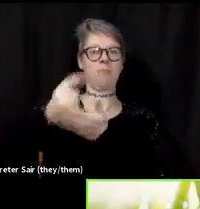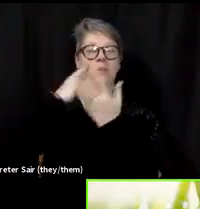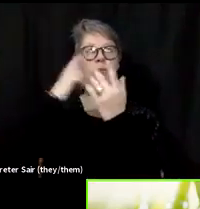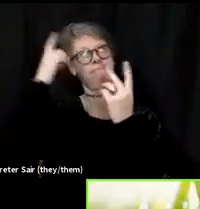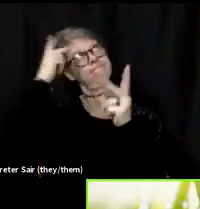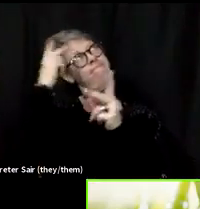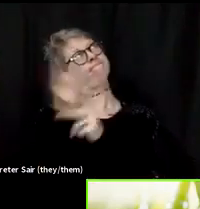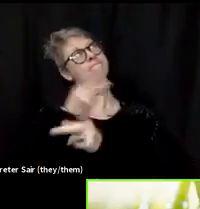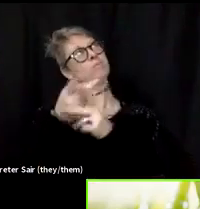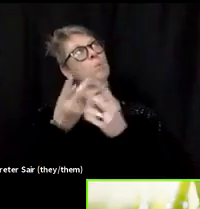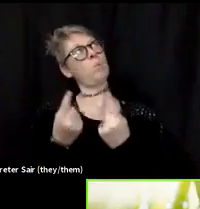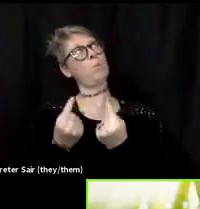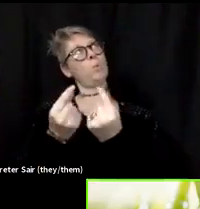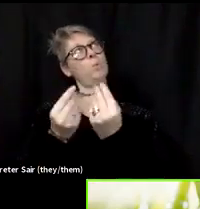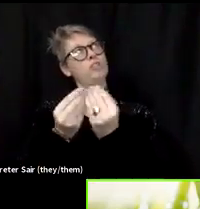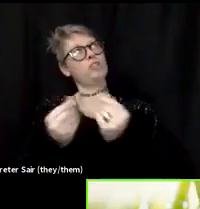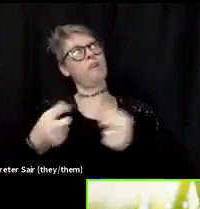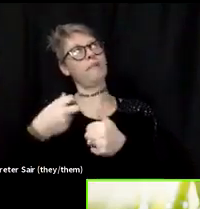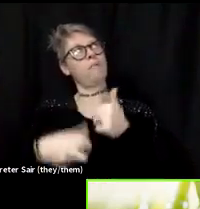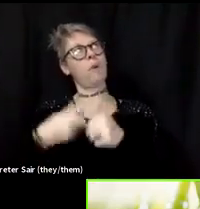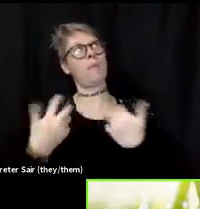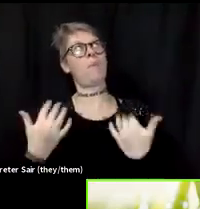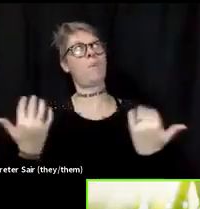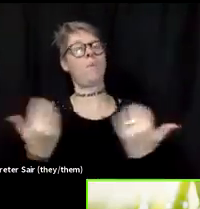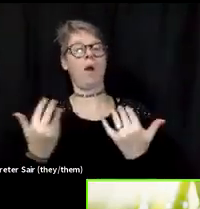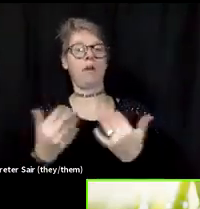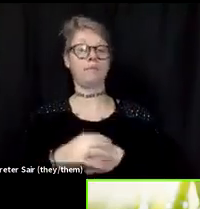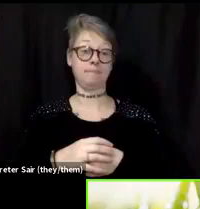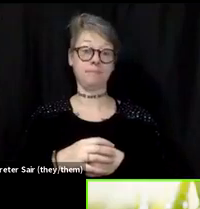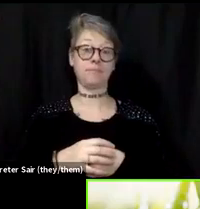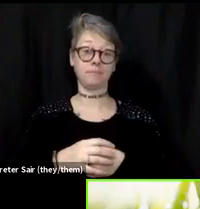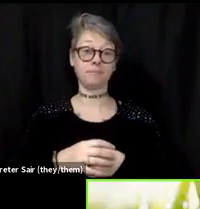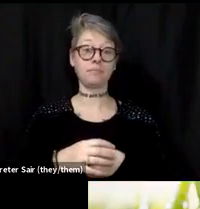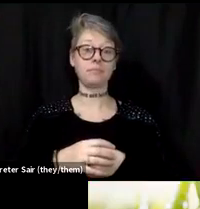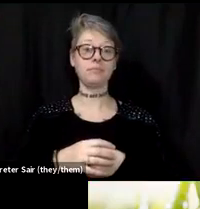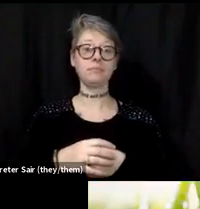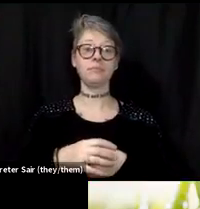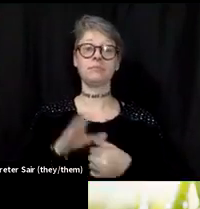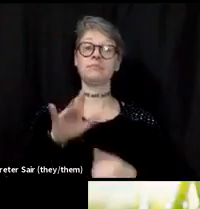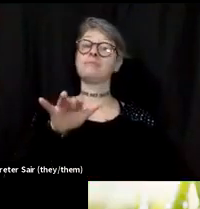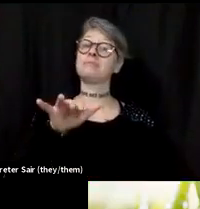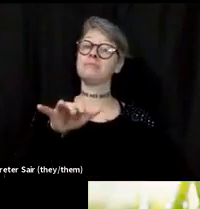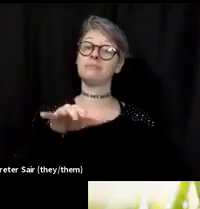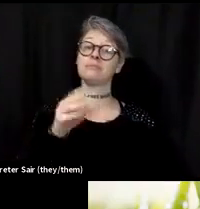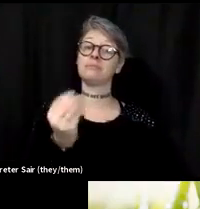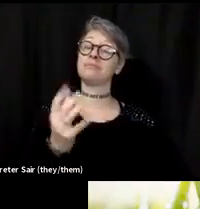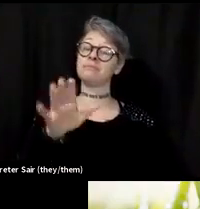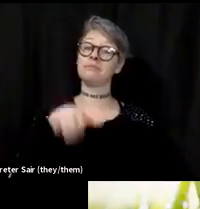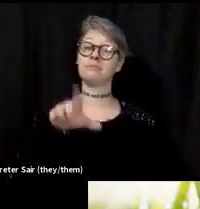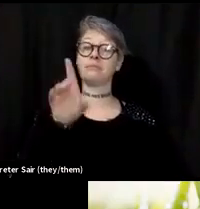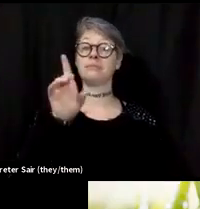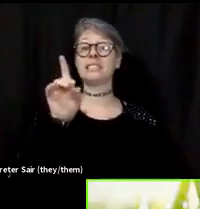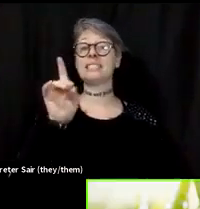they helped me figure out a way to solve problems. and a little bit of delay and a little bit dyslexic, people